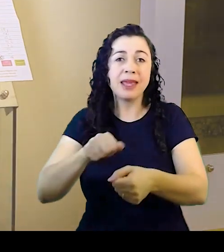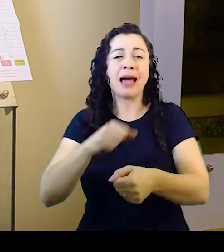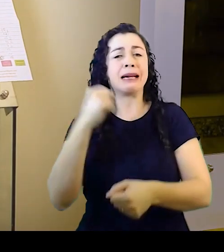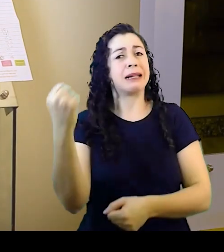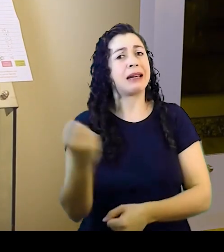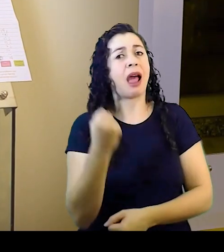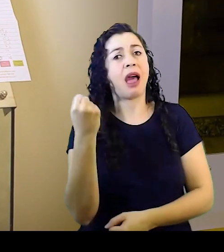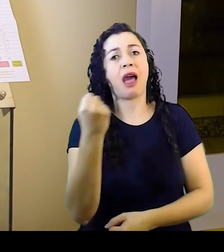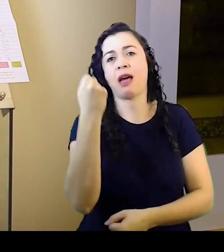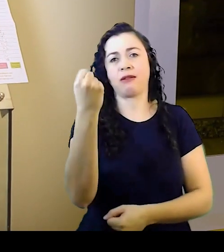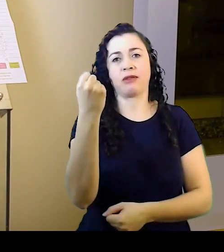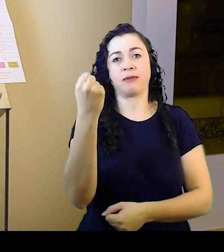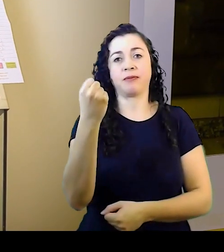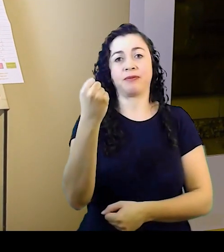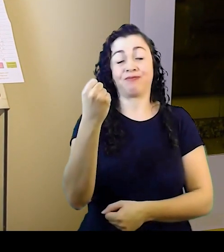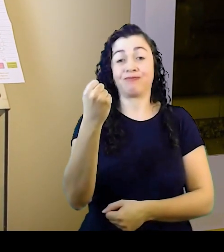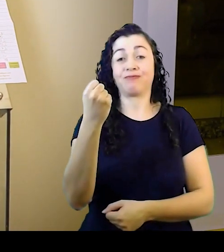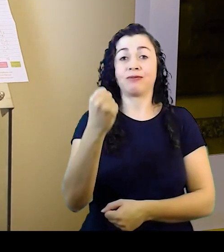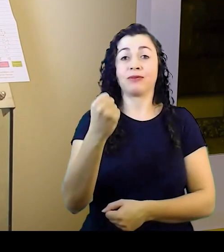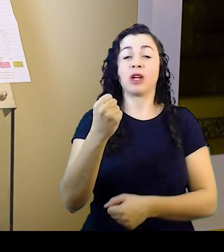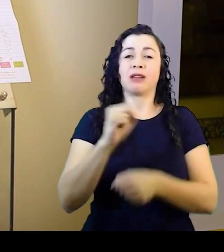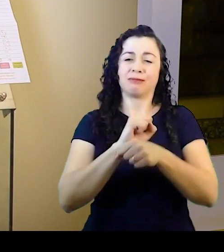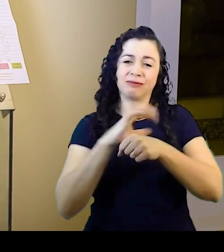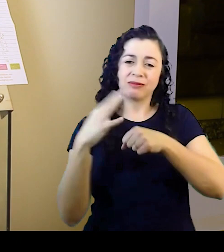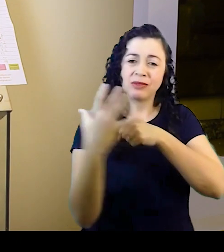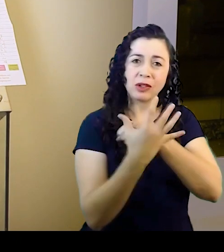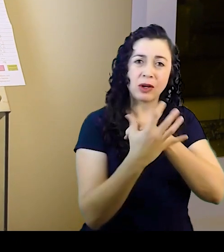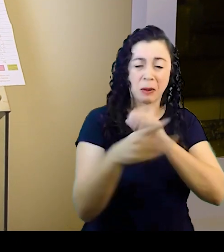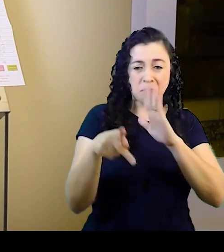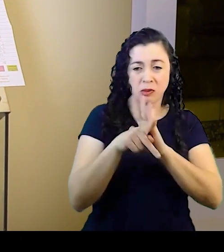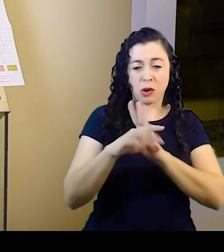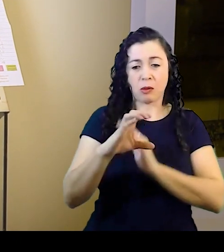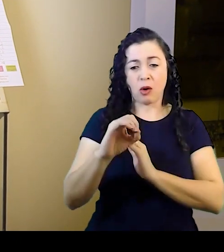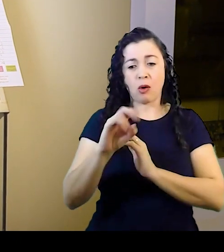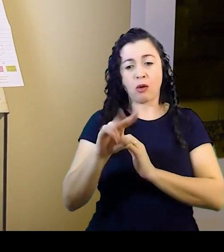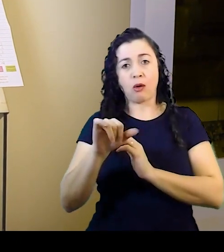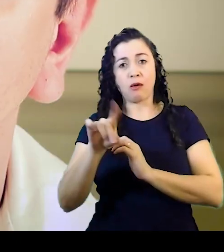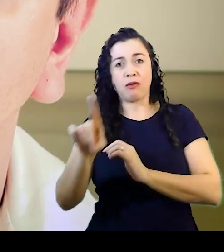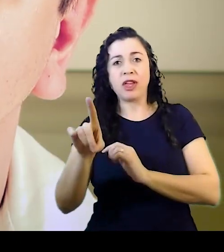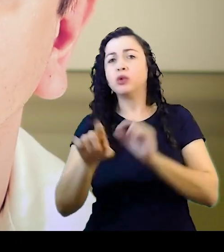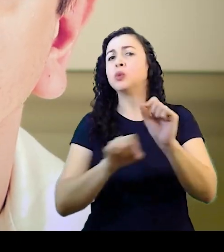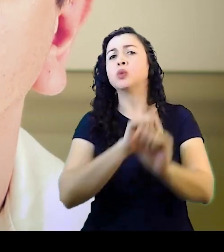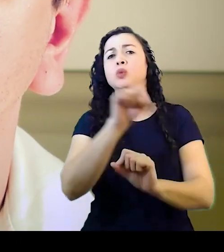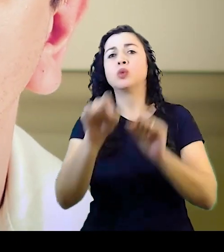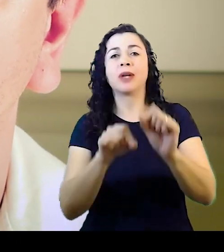Covid, this disease, and Sars-Cov-2, are marked by rapid spread.